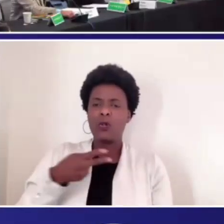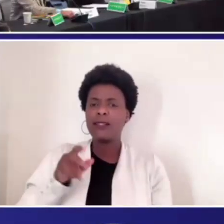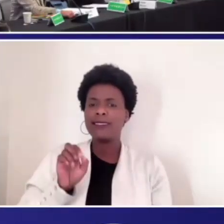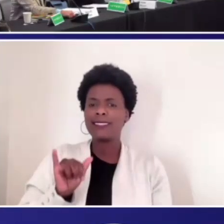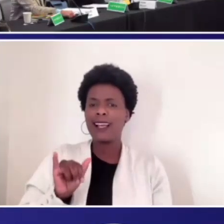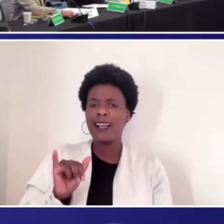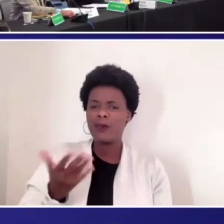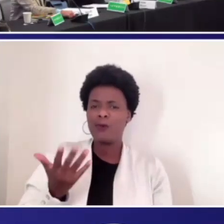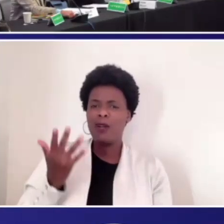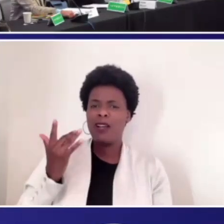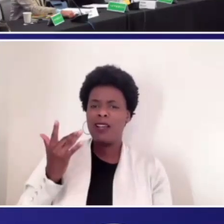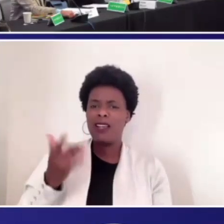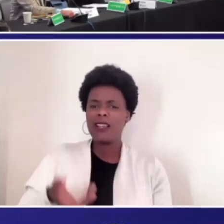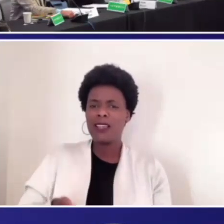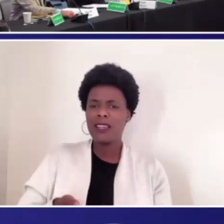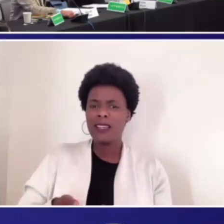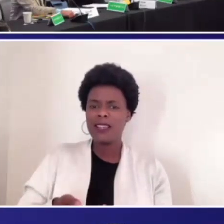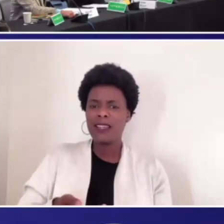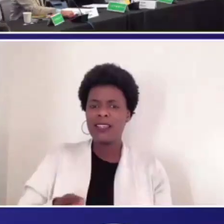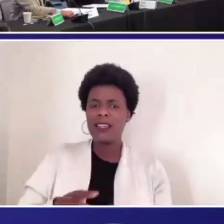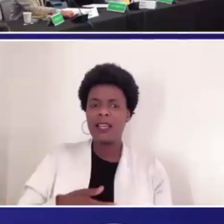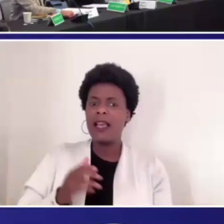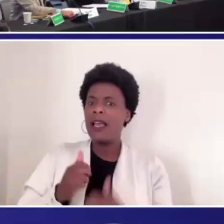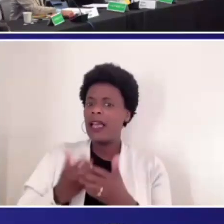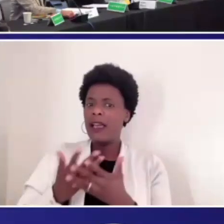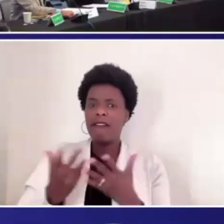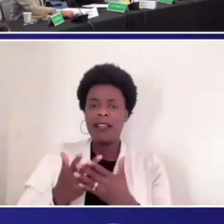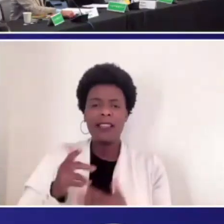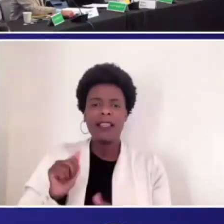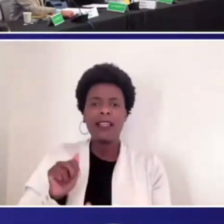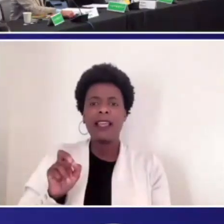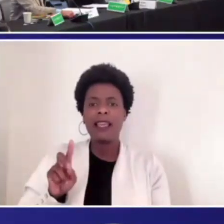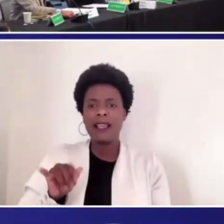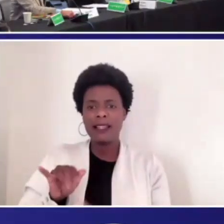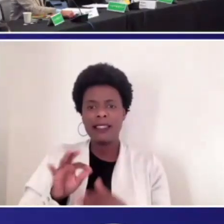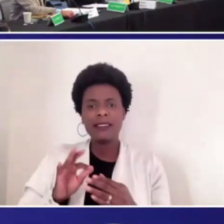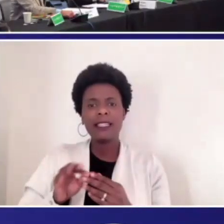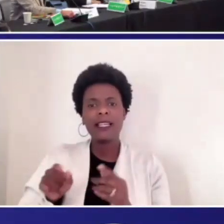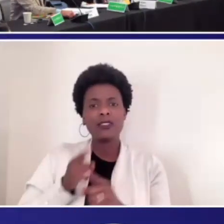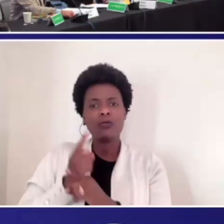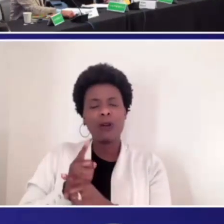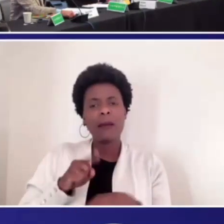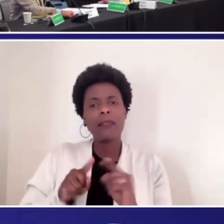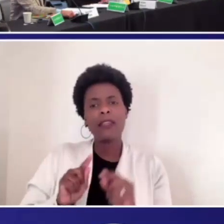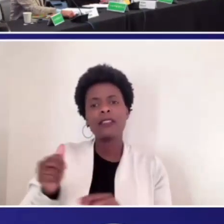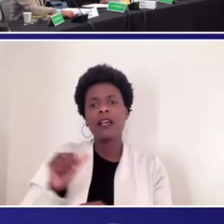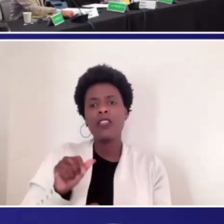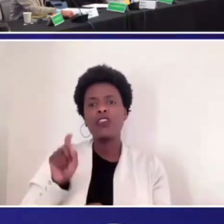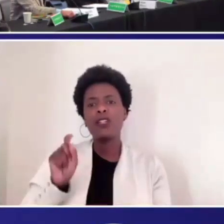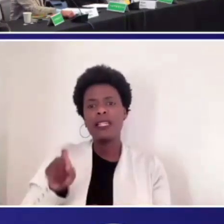And everything Andy said is spot on. But there are other needs out there that need to be addressed.